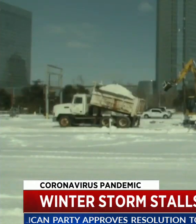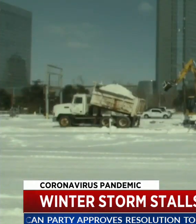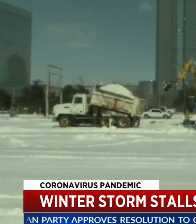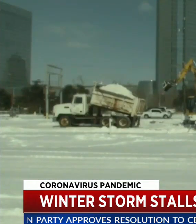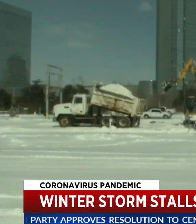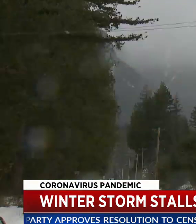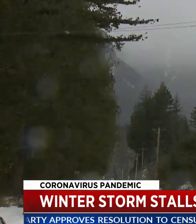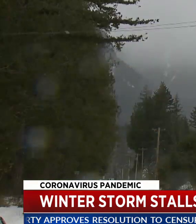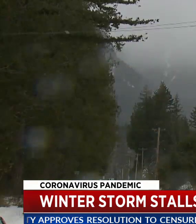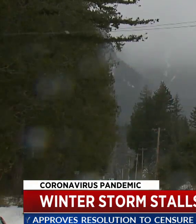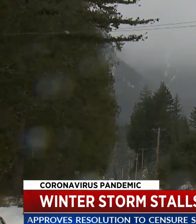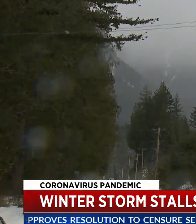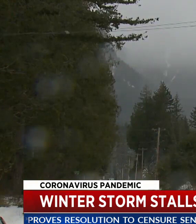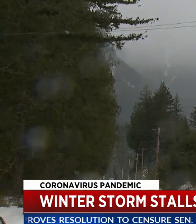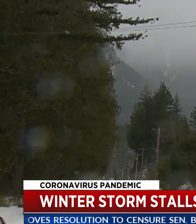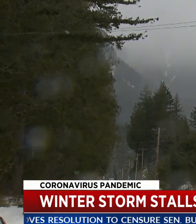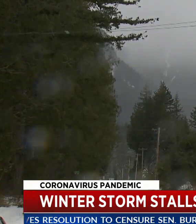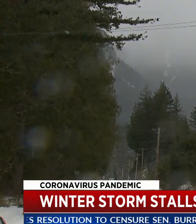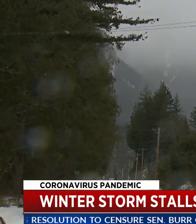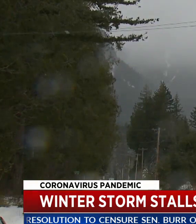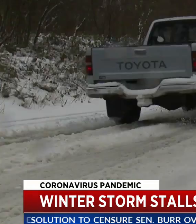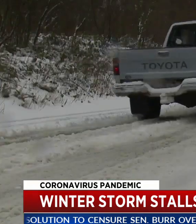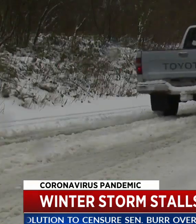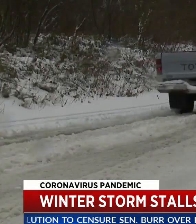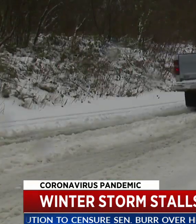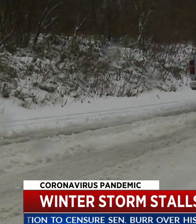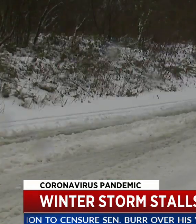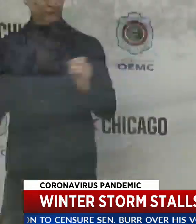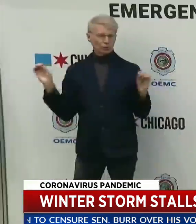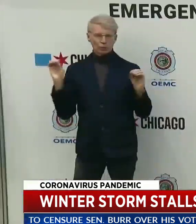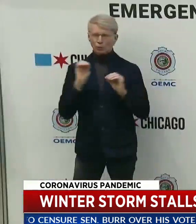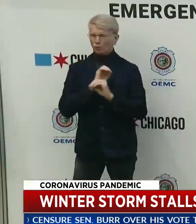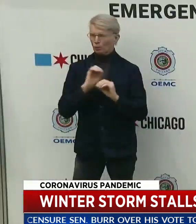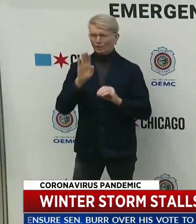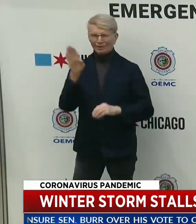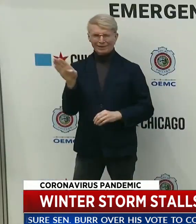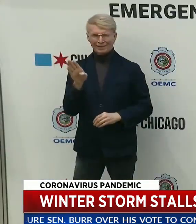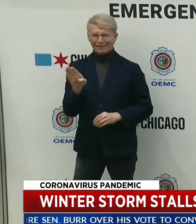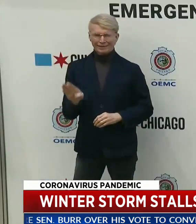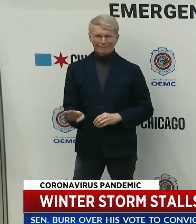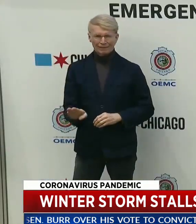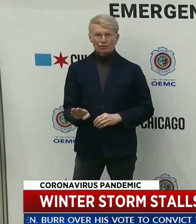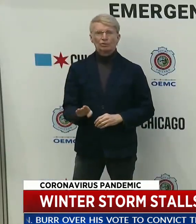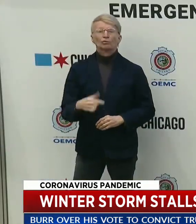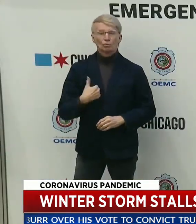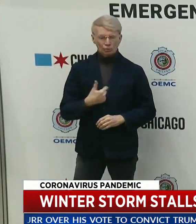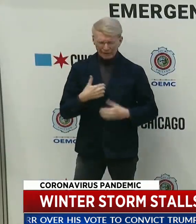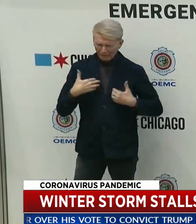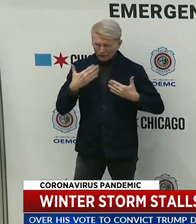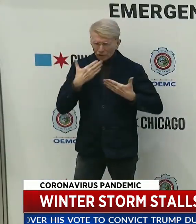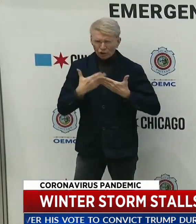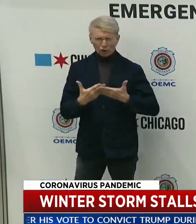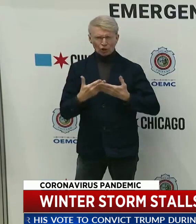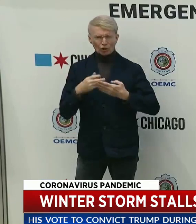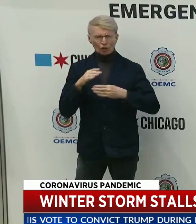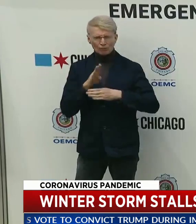AVERAGE DROPPING BELOW 90,000 OBSTACLES THIS WEEK AS A WINTER STORM FORCES, SOME